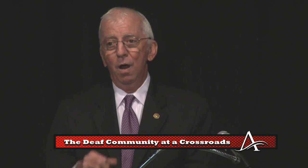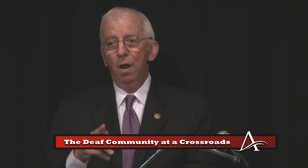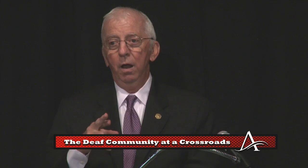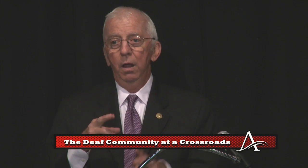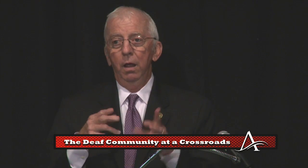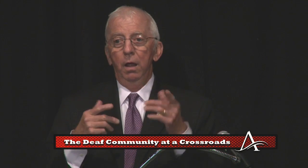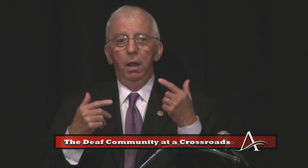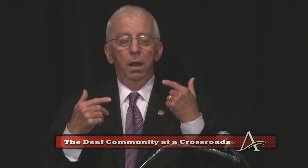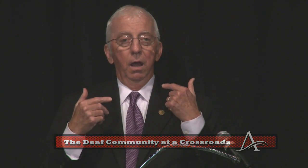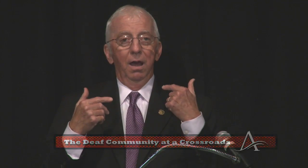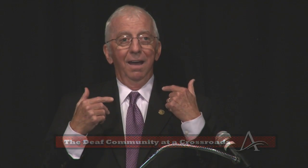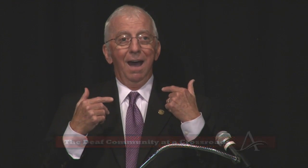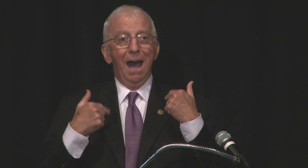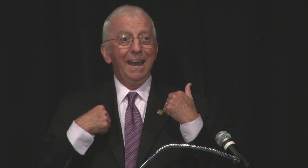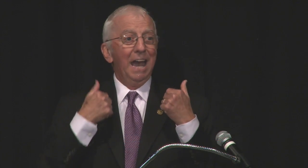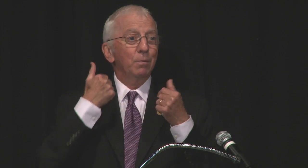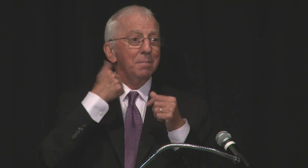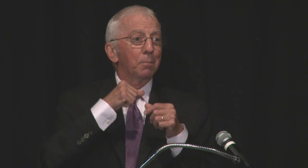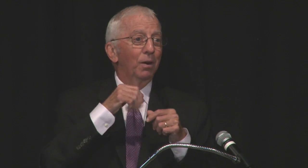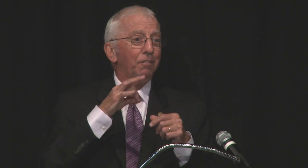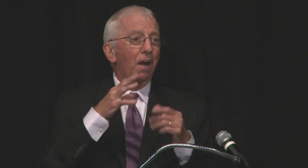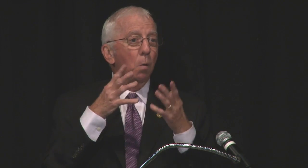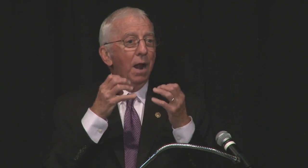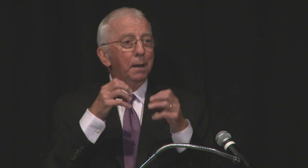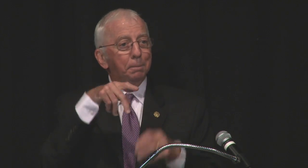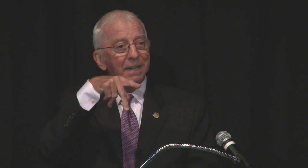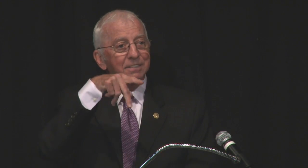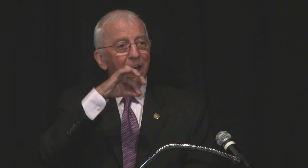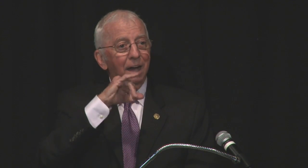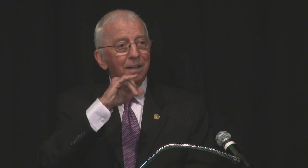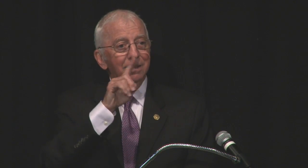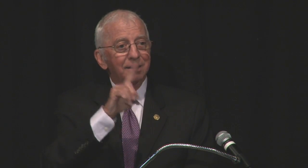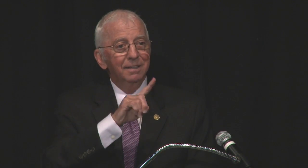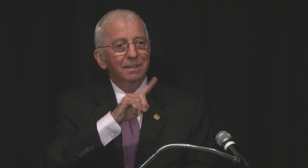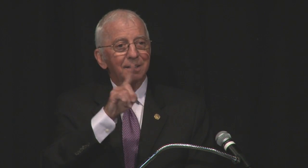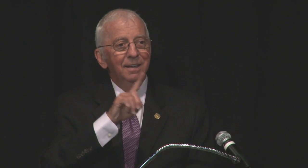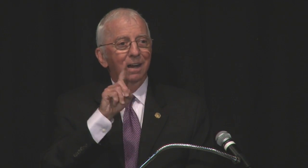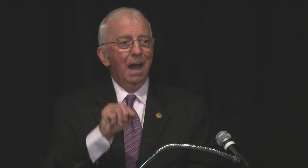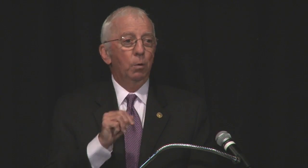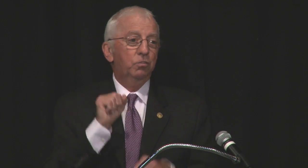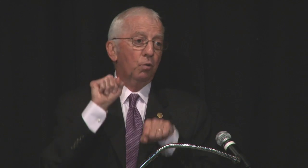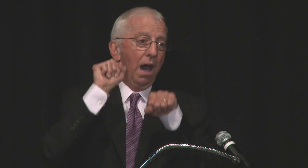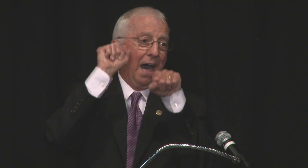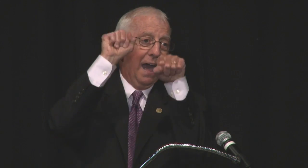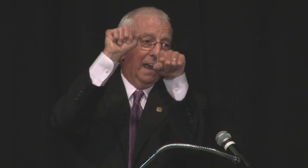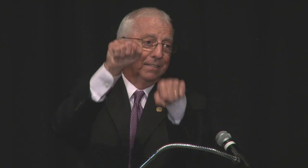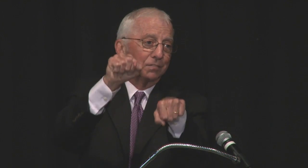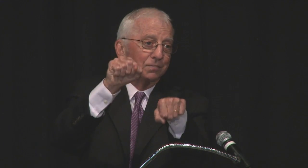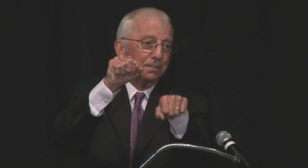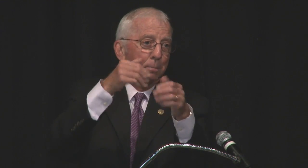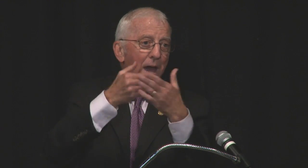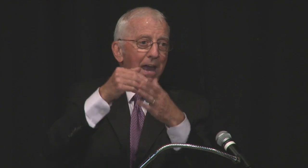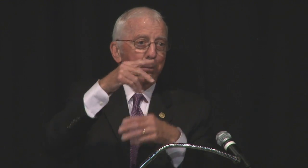Or I can remember if I wanted pizza, I would drive to buy